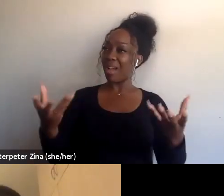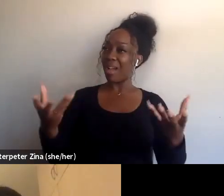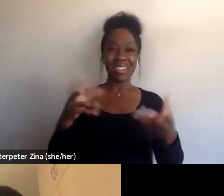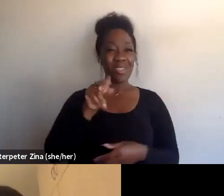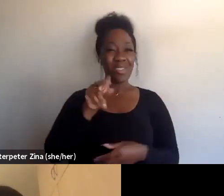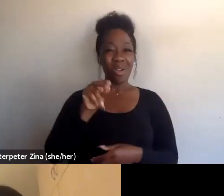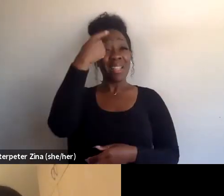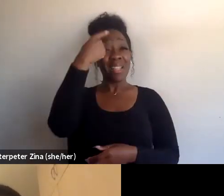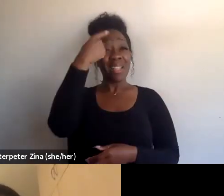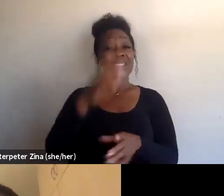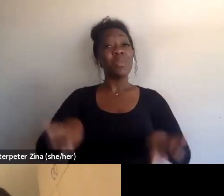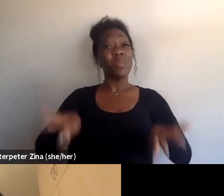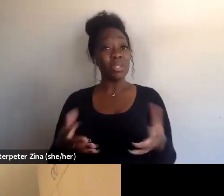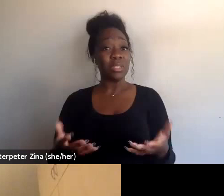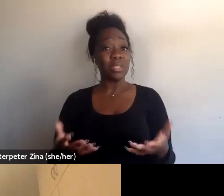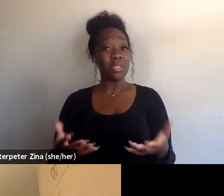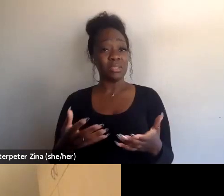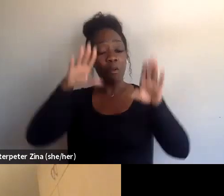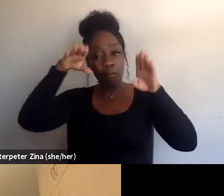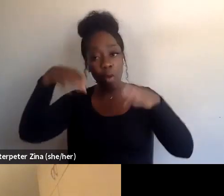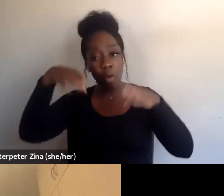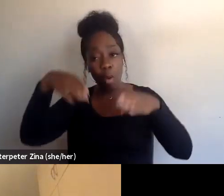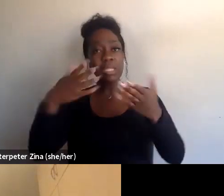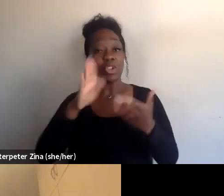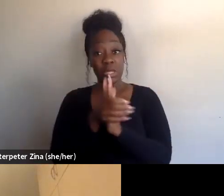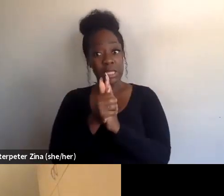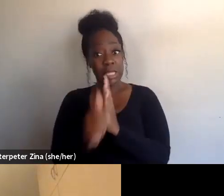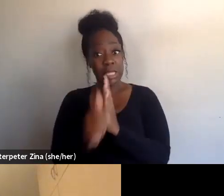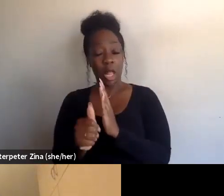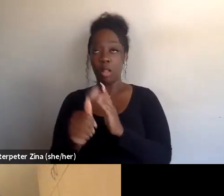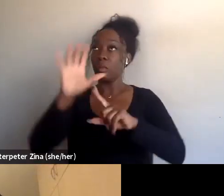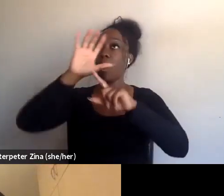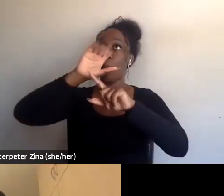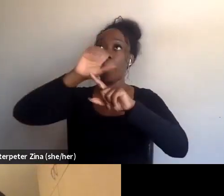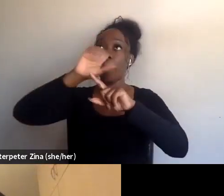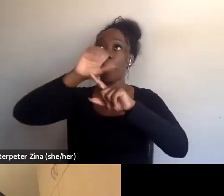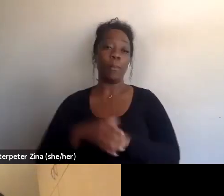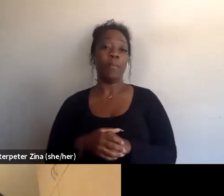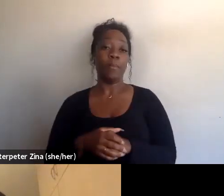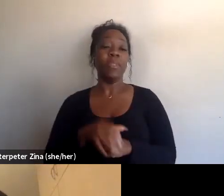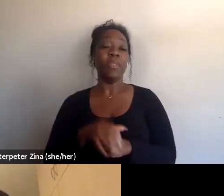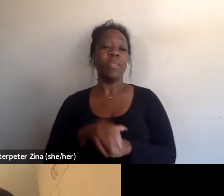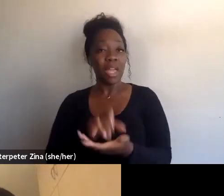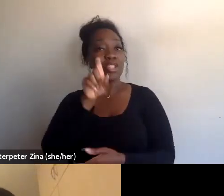to emphasize being good at your craft as the first thing that should speak to any artist that's interested